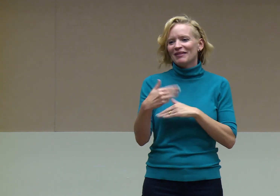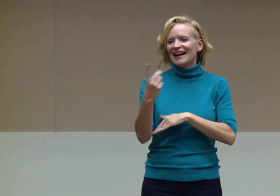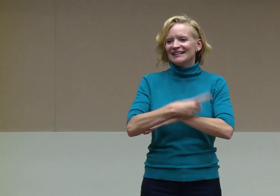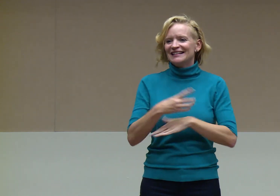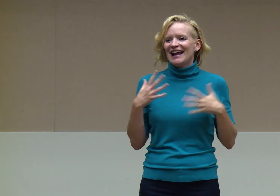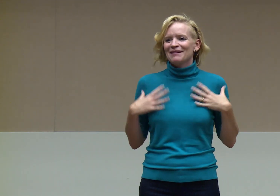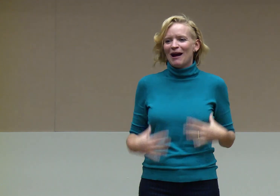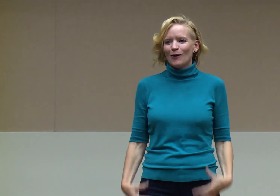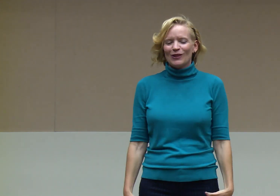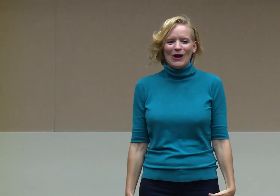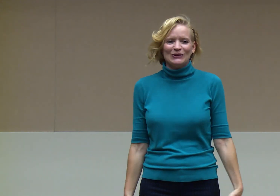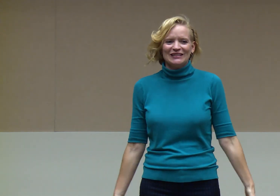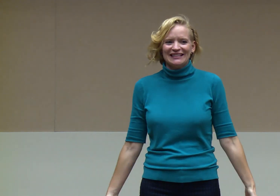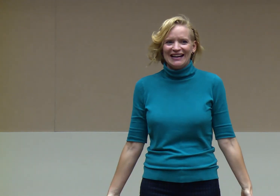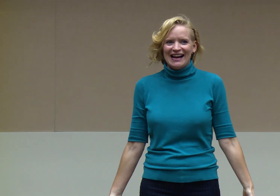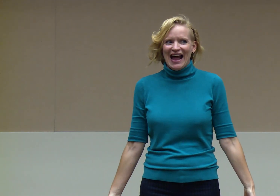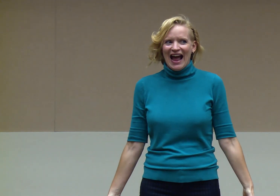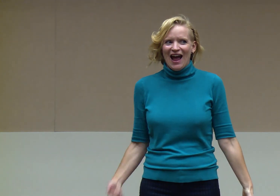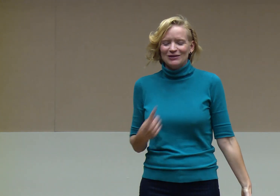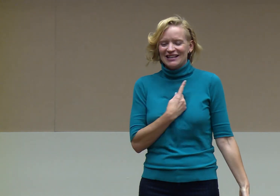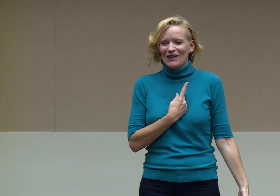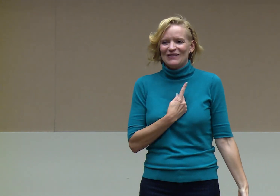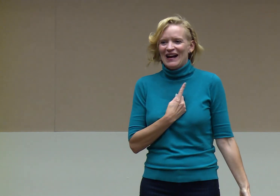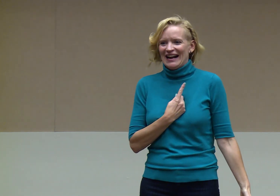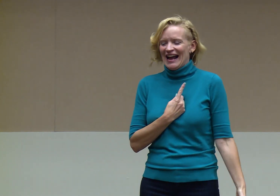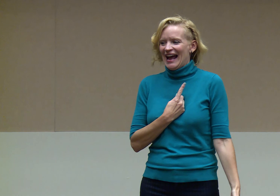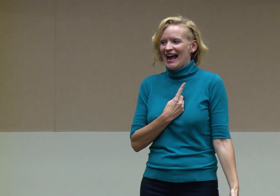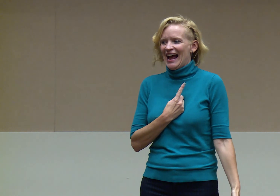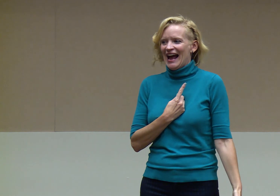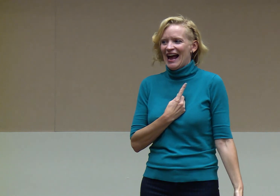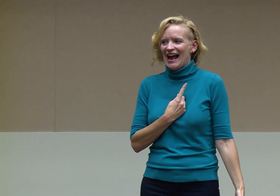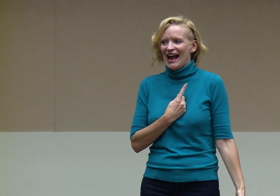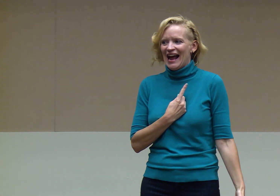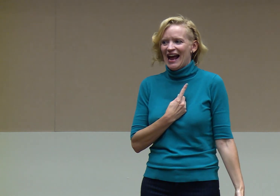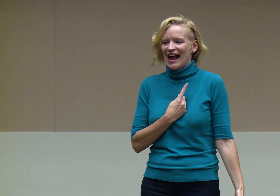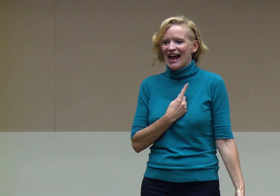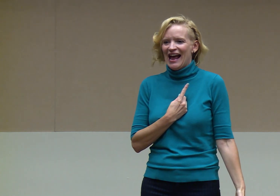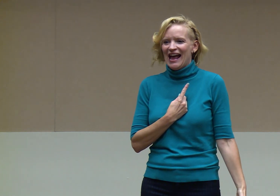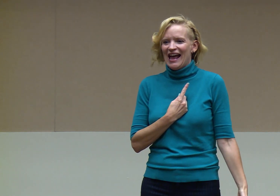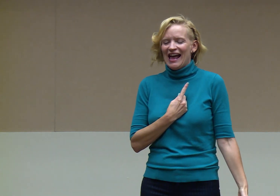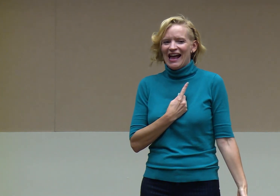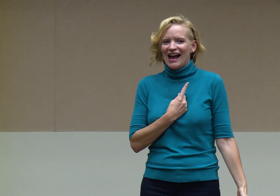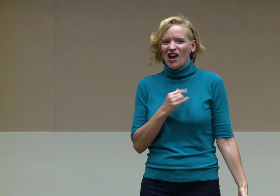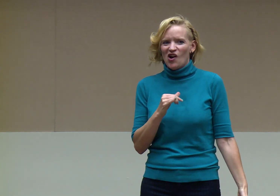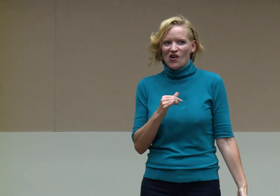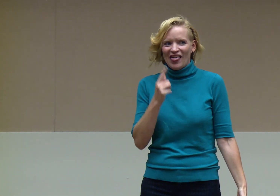So I showed up the next day in my own plain clothes, and I was the only one.